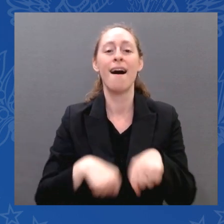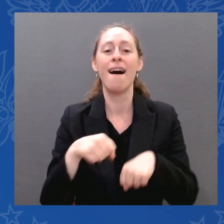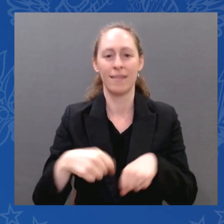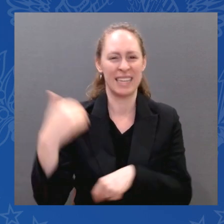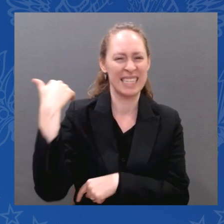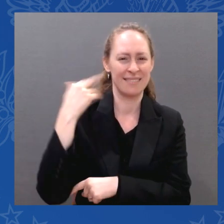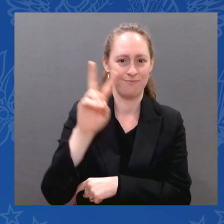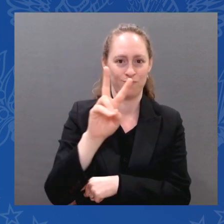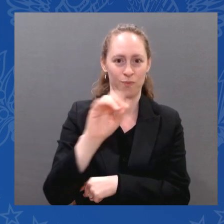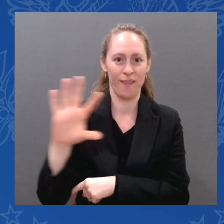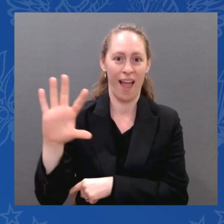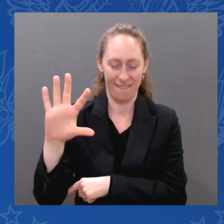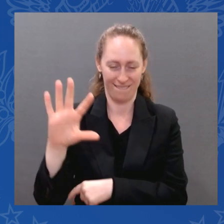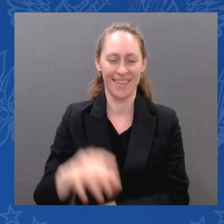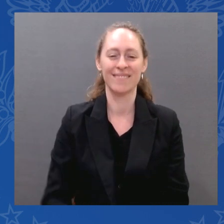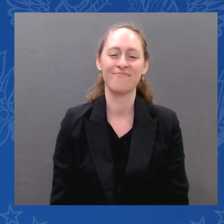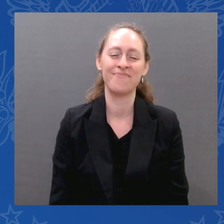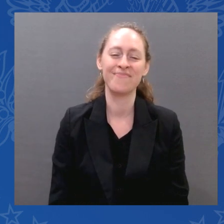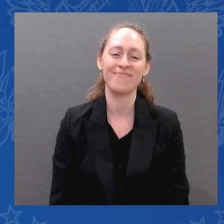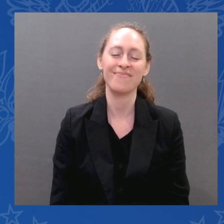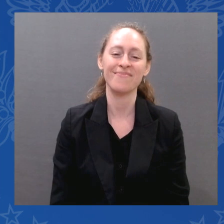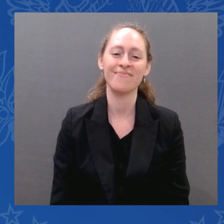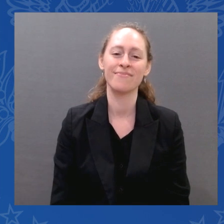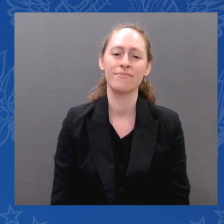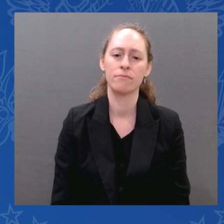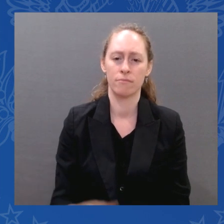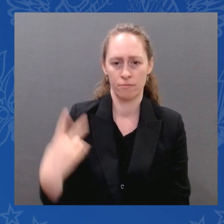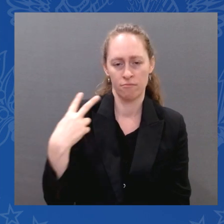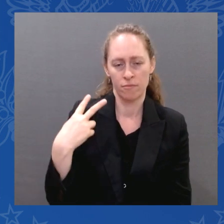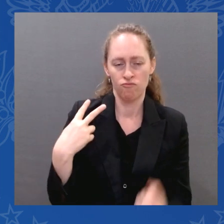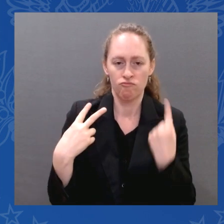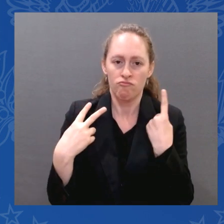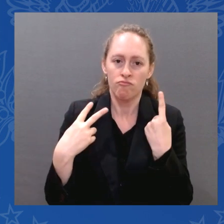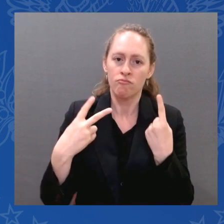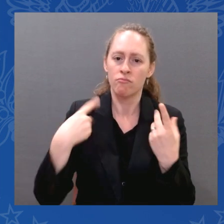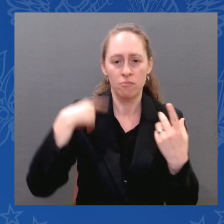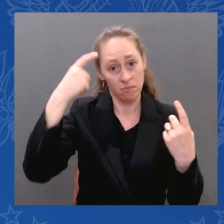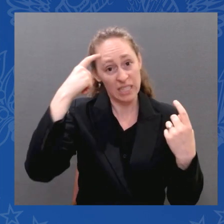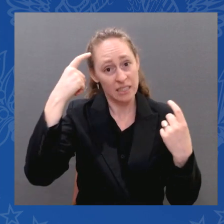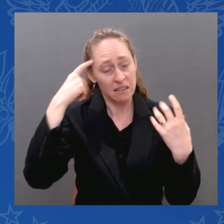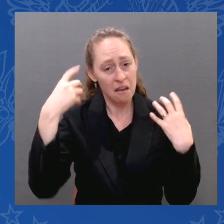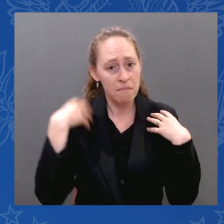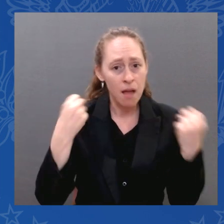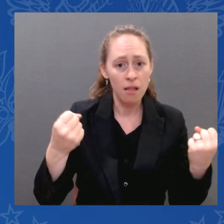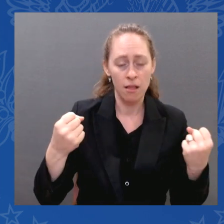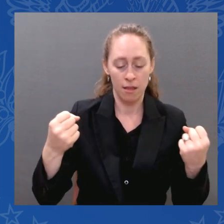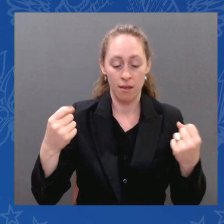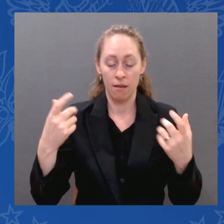between mental health and physical activity. They partner with a local bike shop